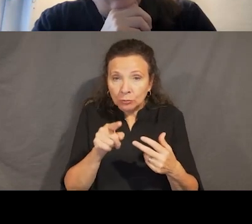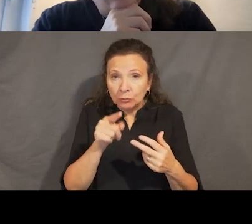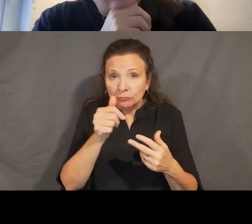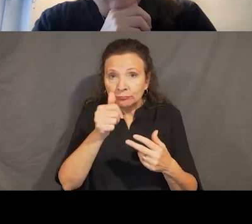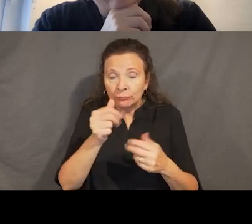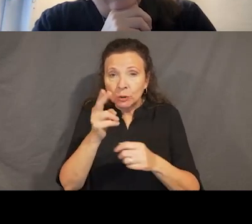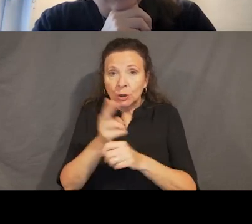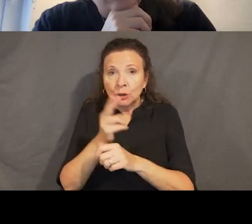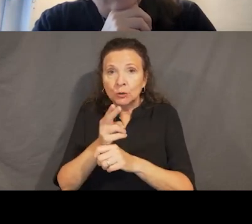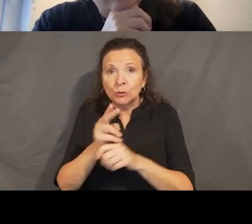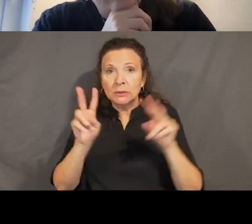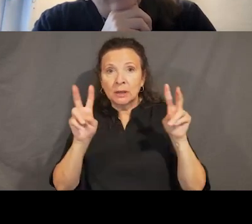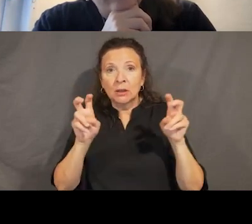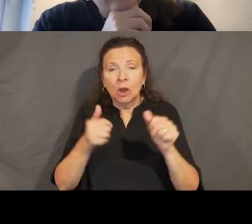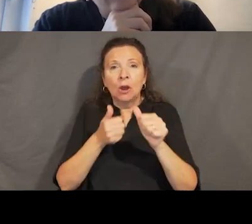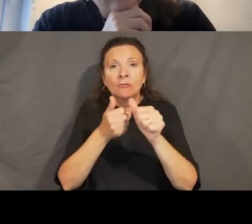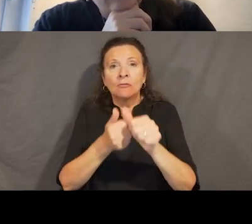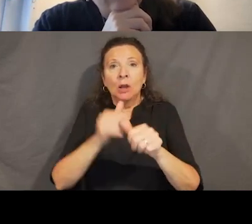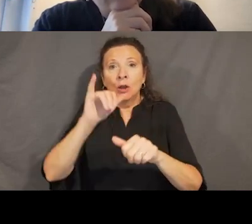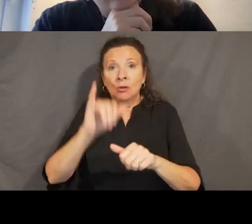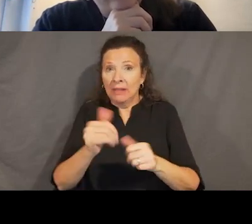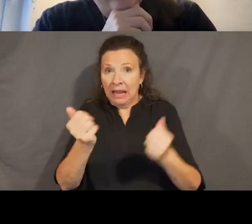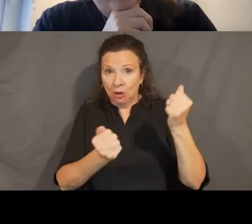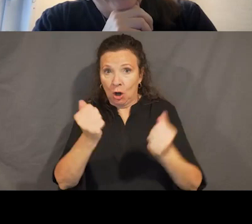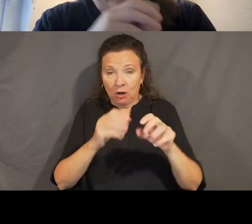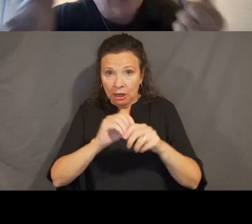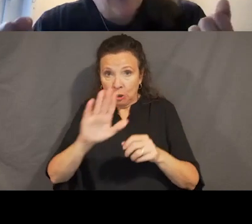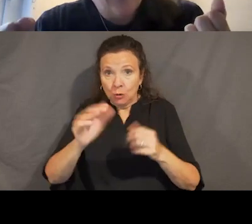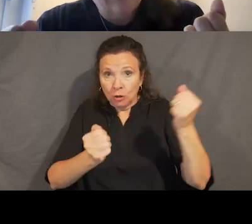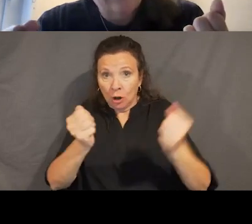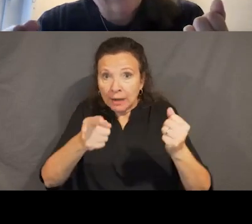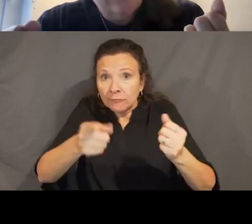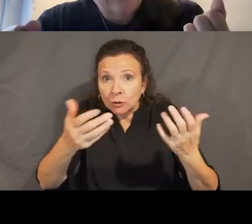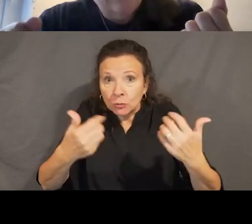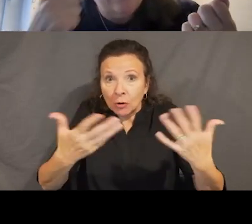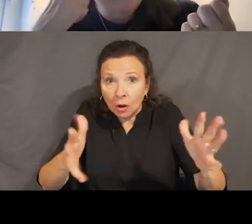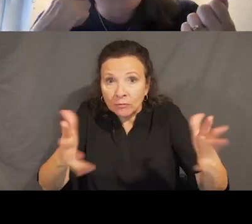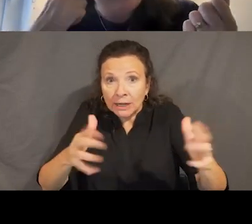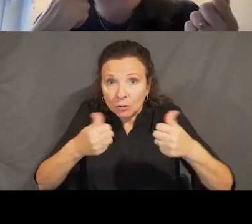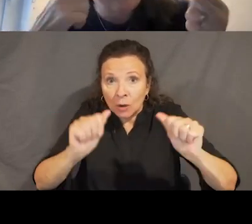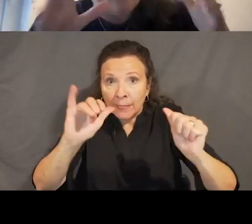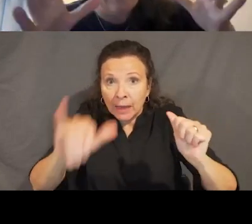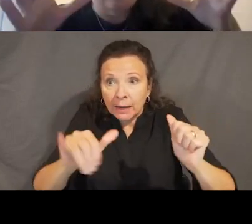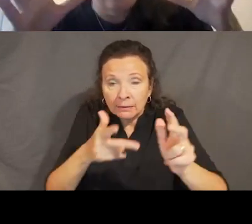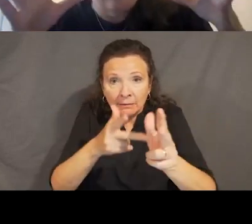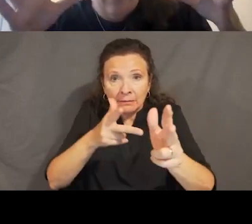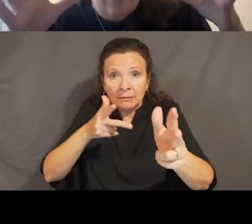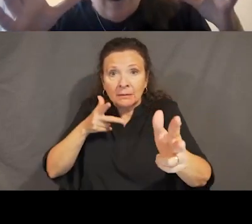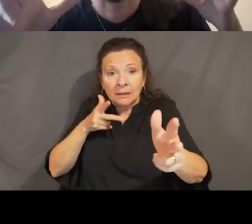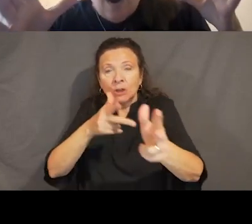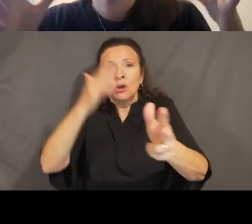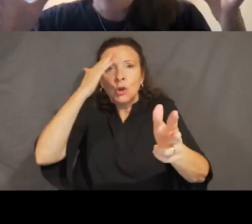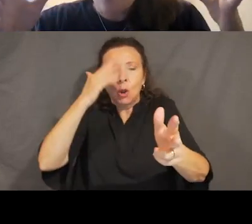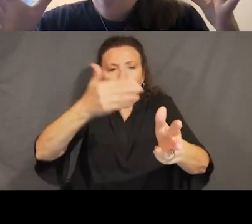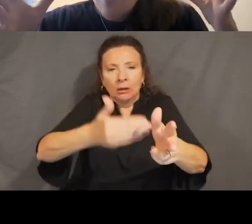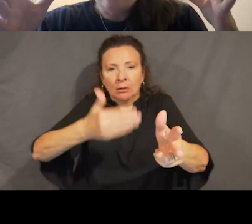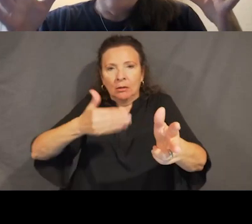car" function in front of you? In your car? >> Jay: Like the radar? Yeah.